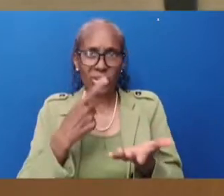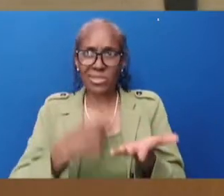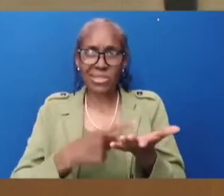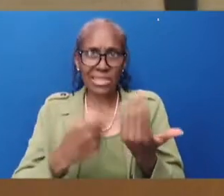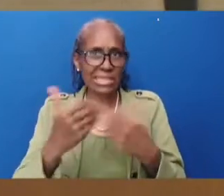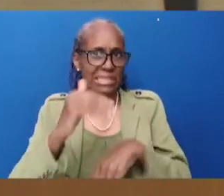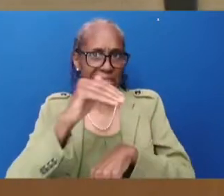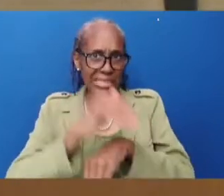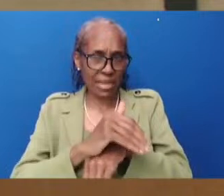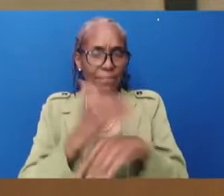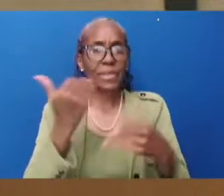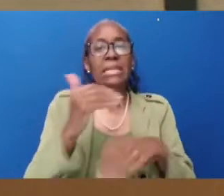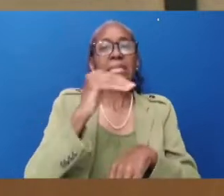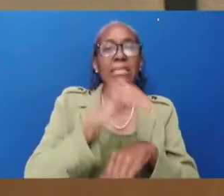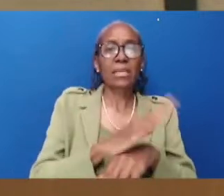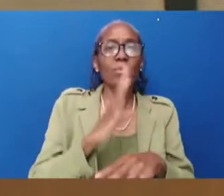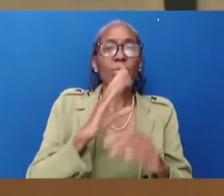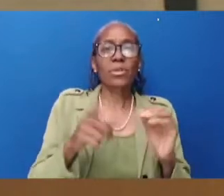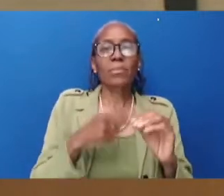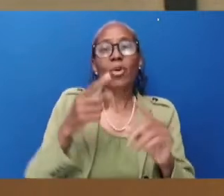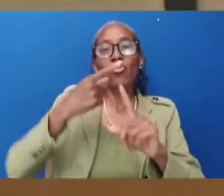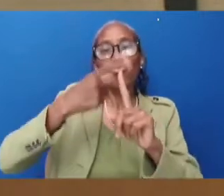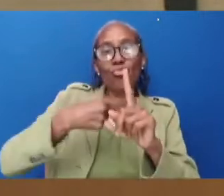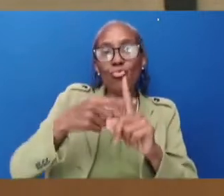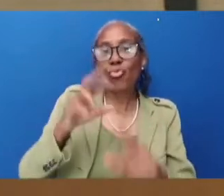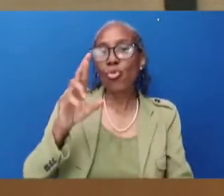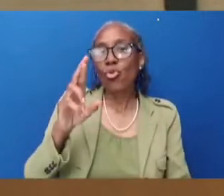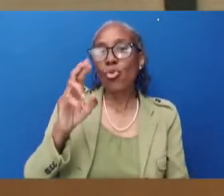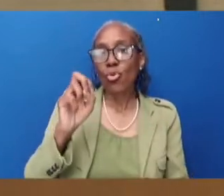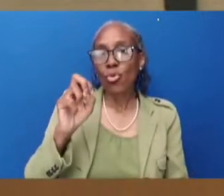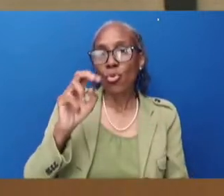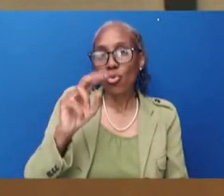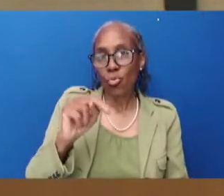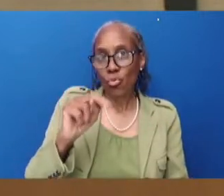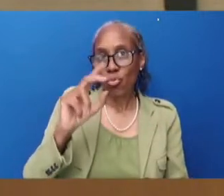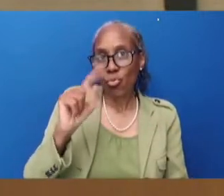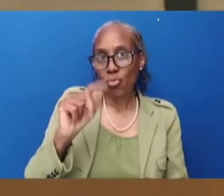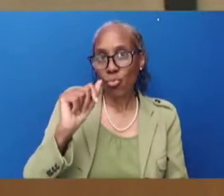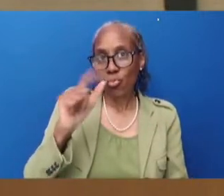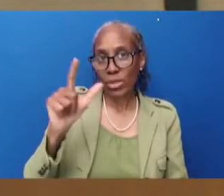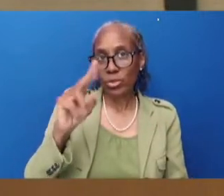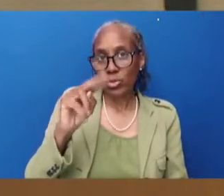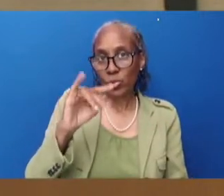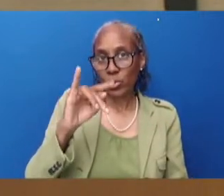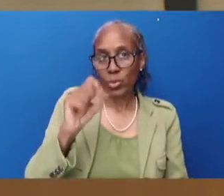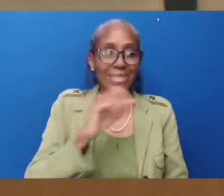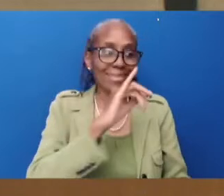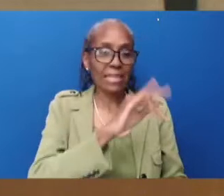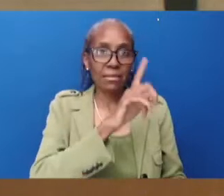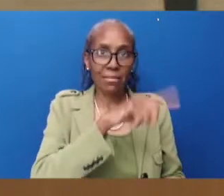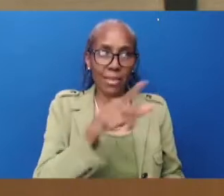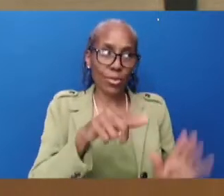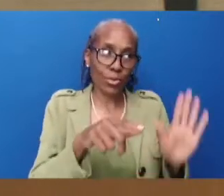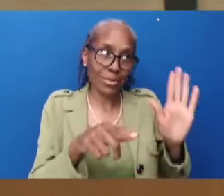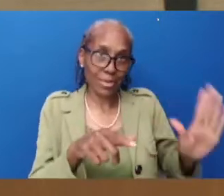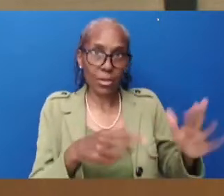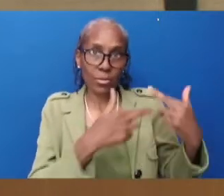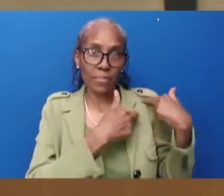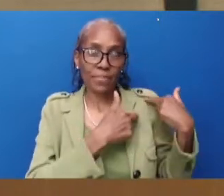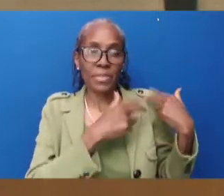THAT?